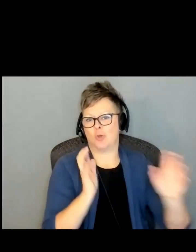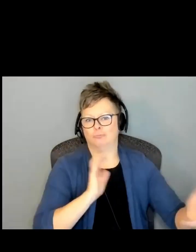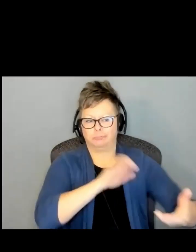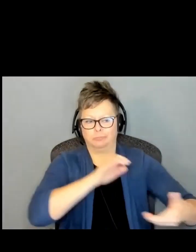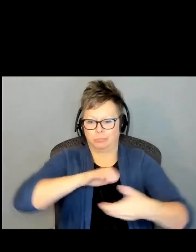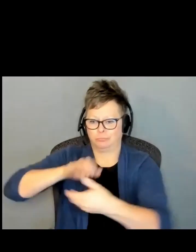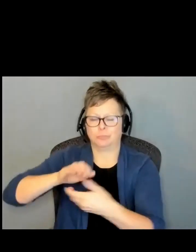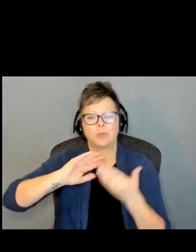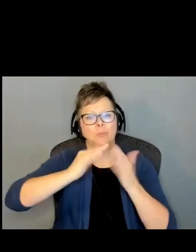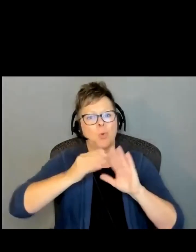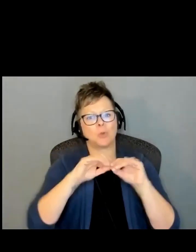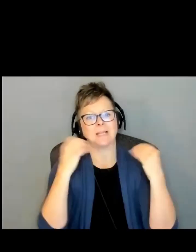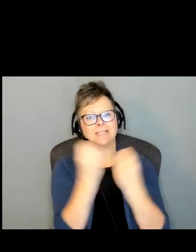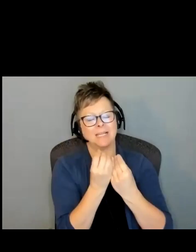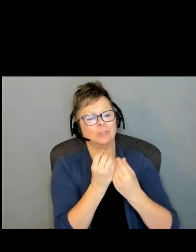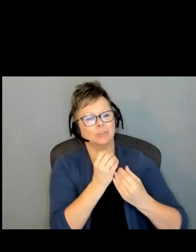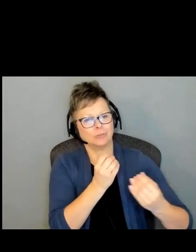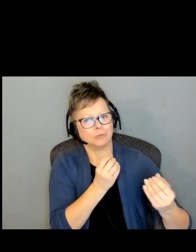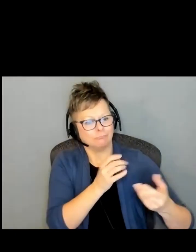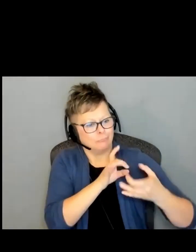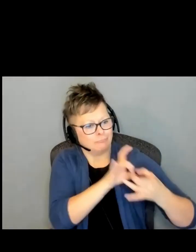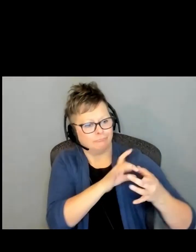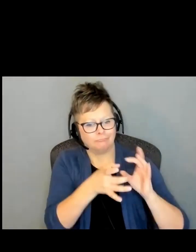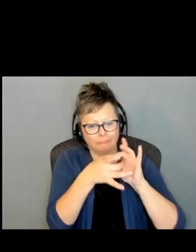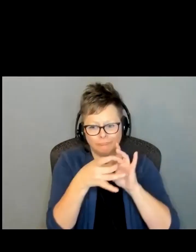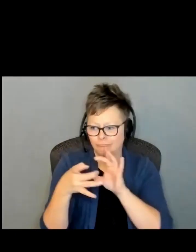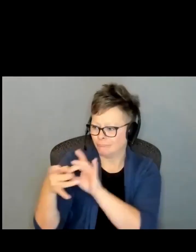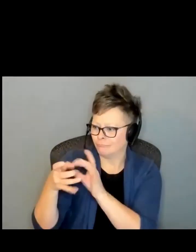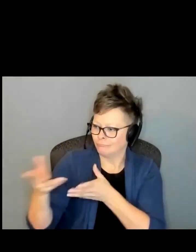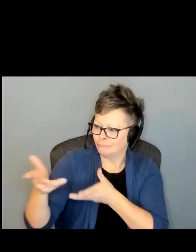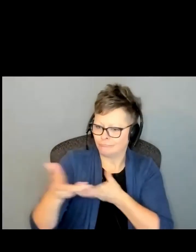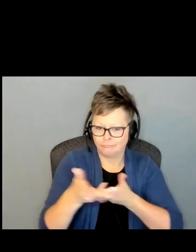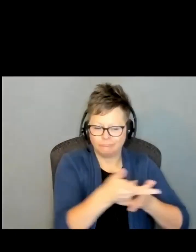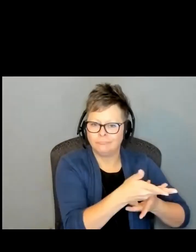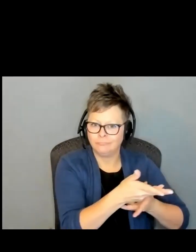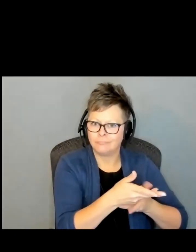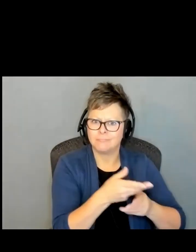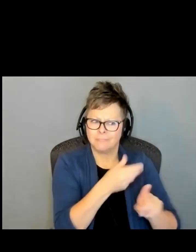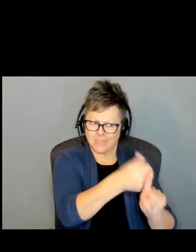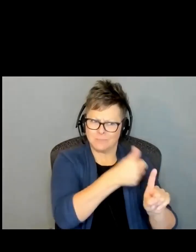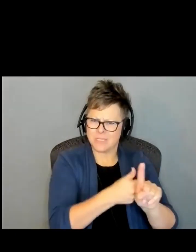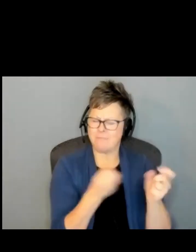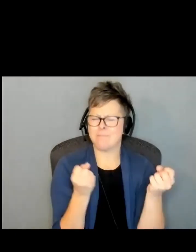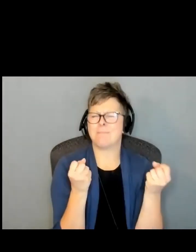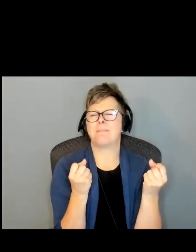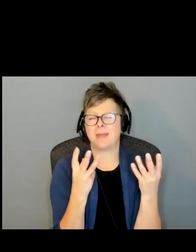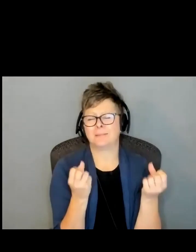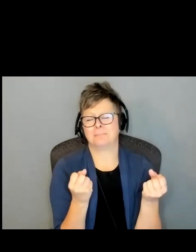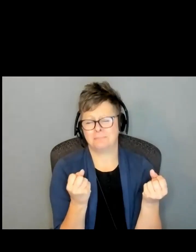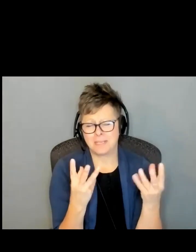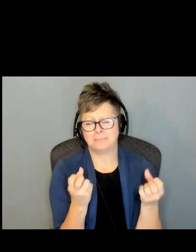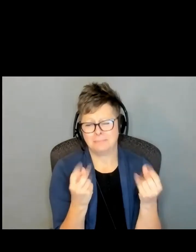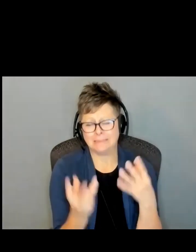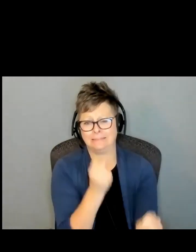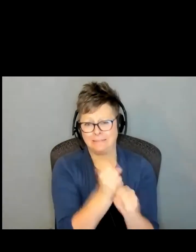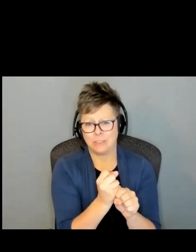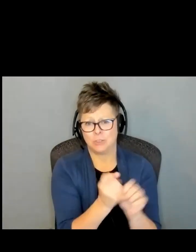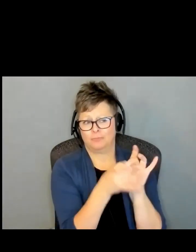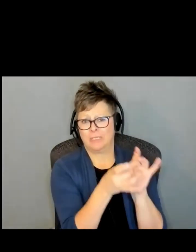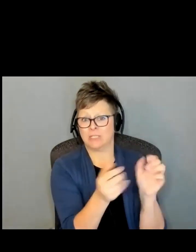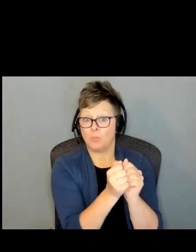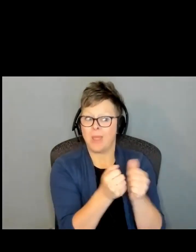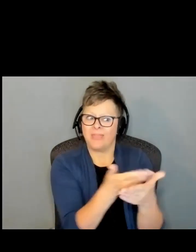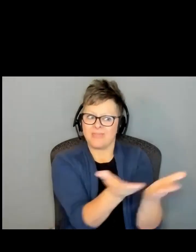organizations who have decades of years of relationship with the population that you